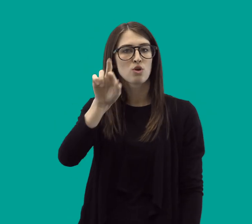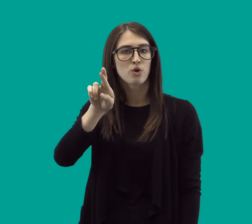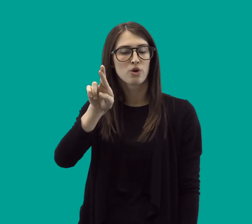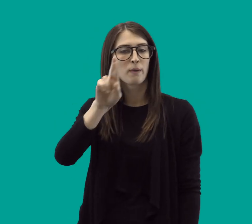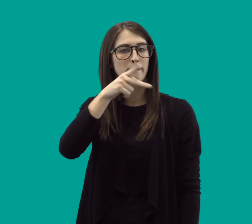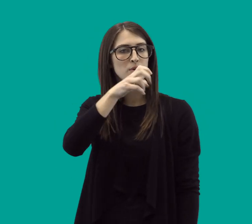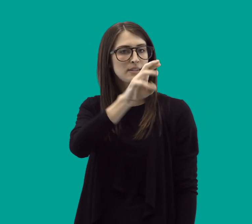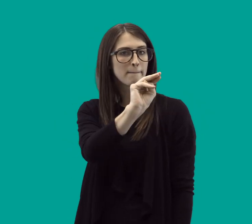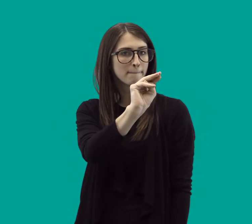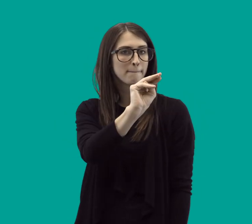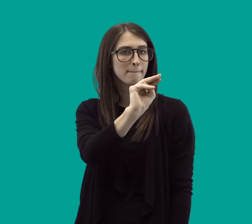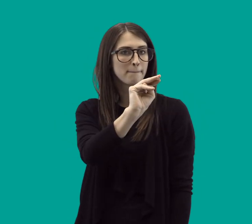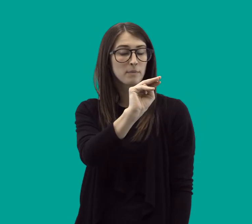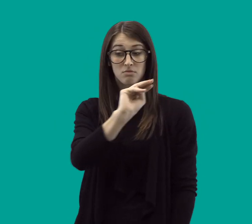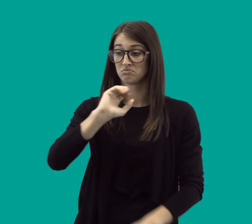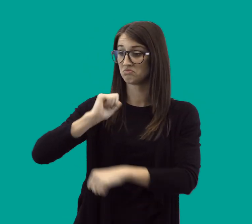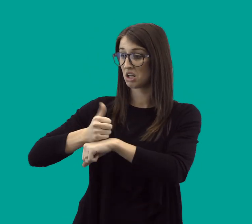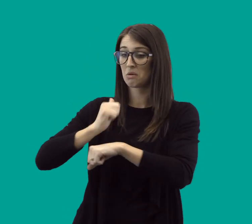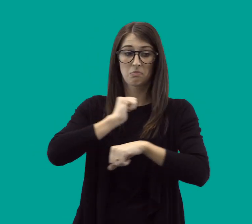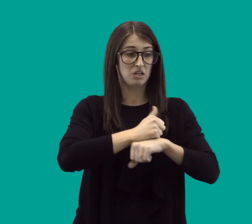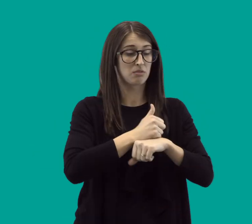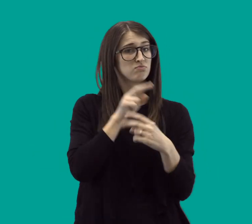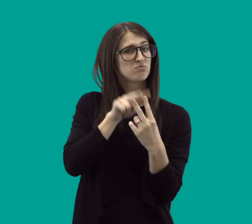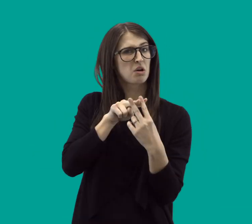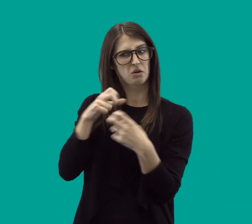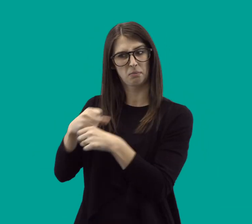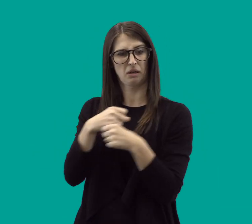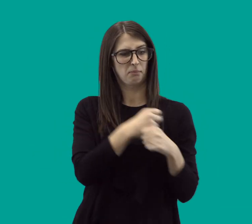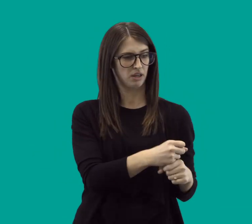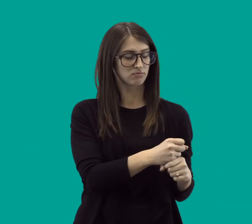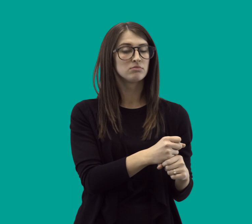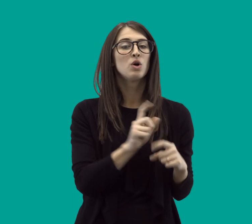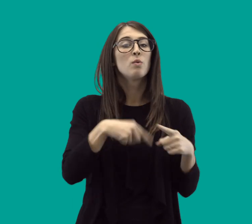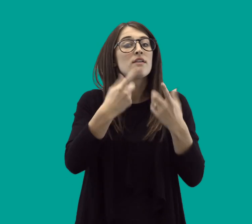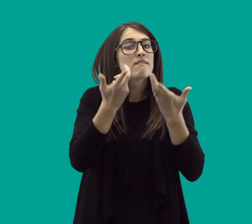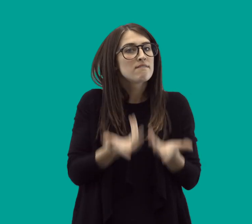Once they have finished making both prisms they will get the popcorn.